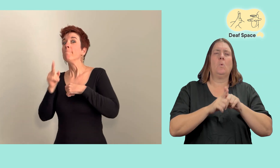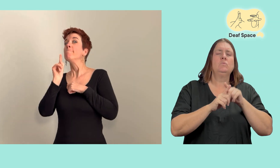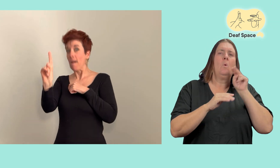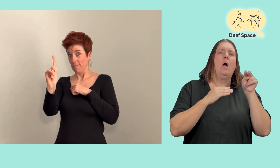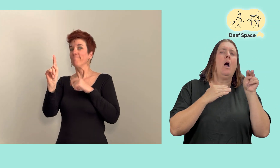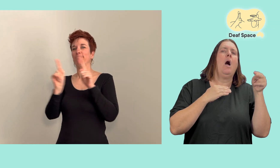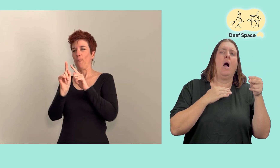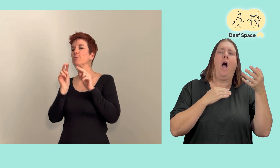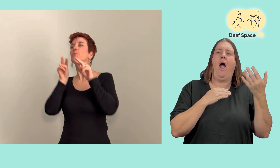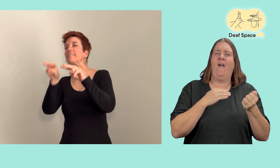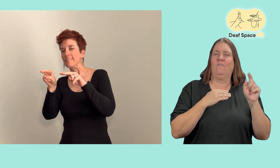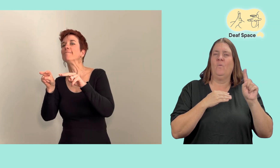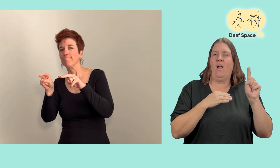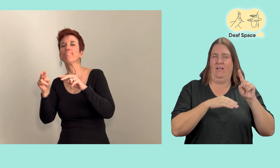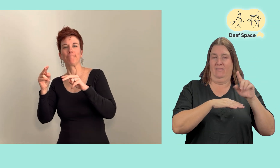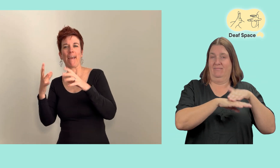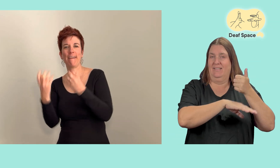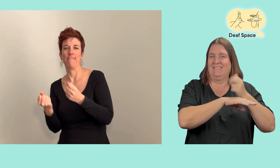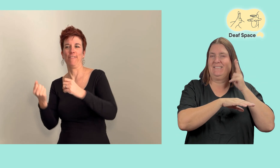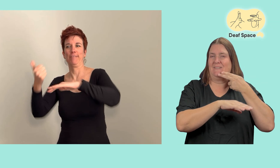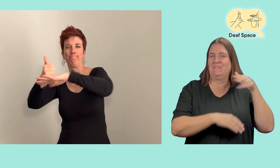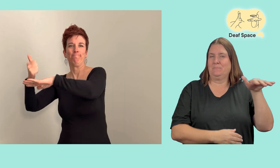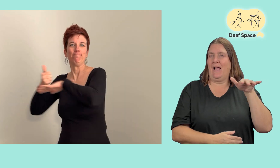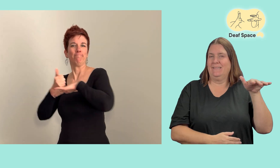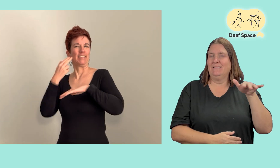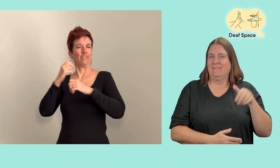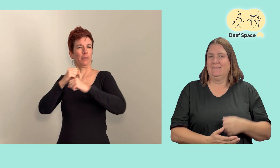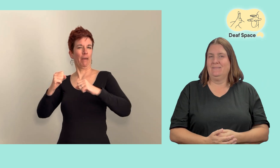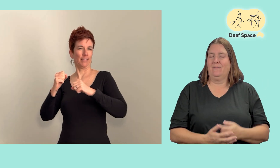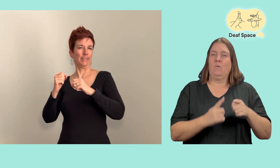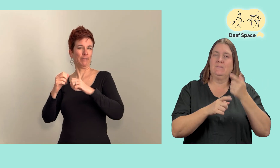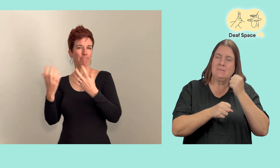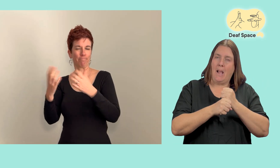Something that has been noticed there is the establishment of Deaf spaces.